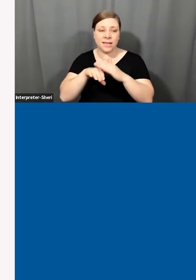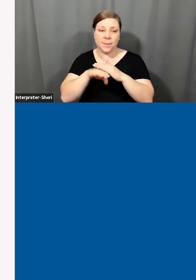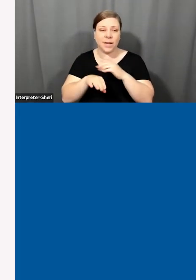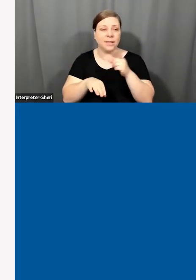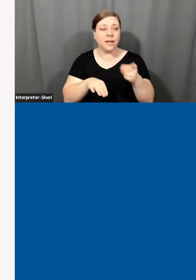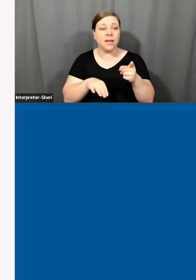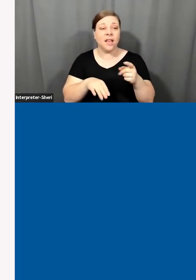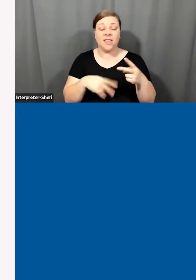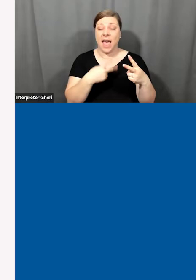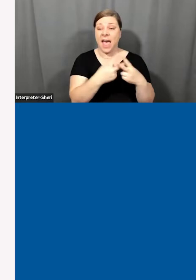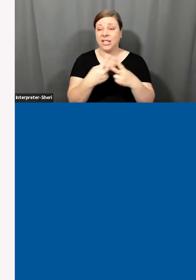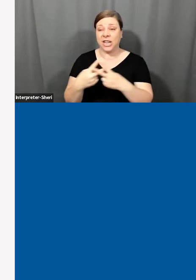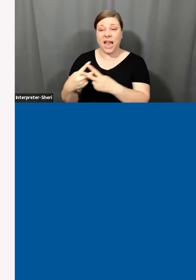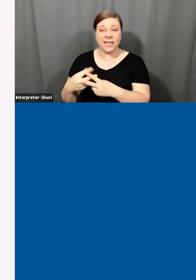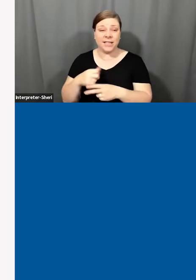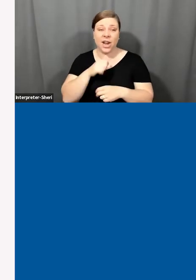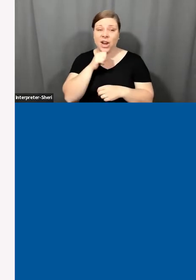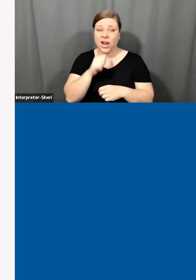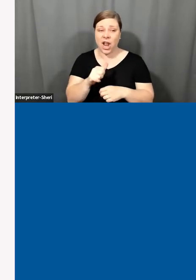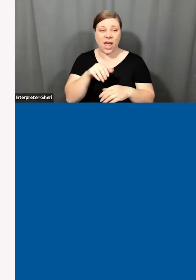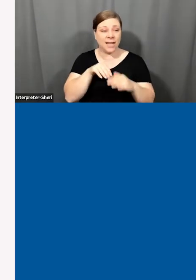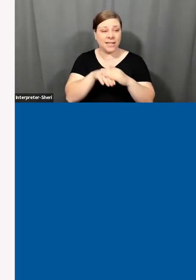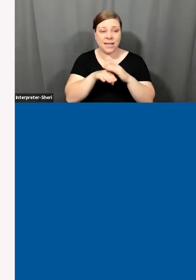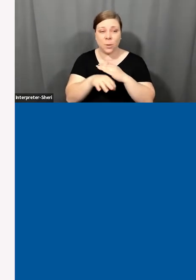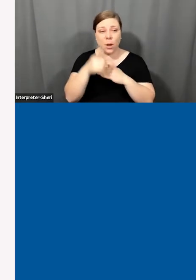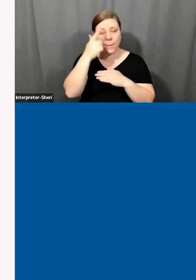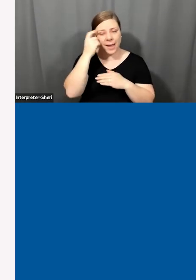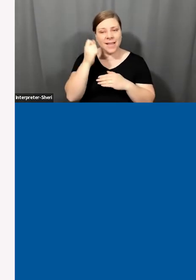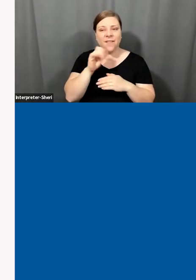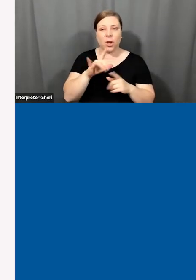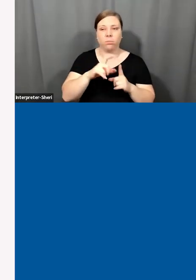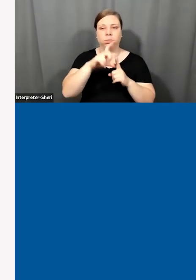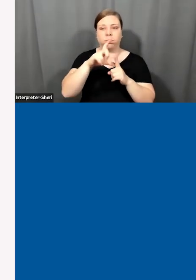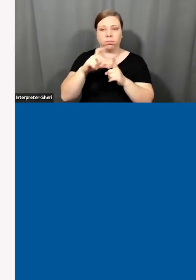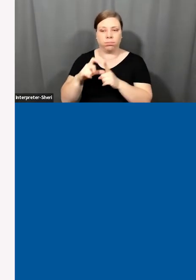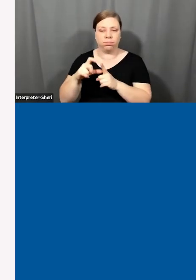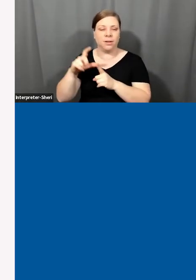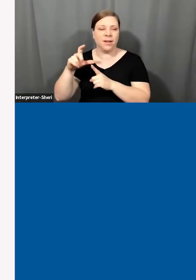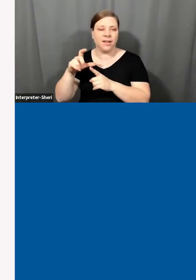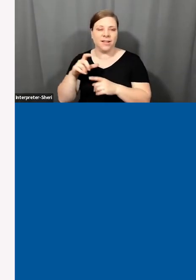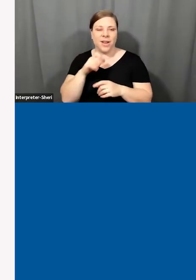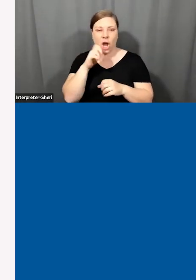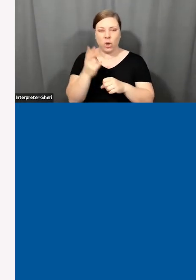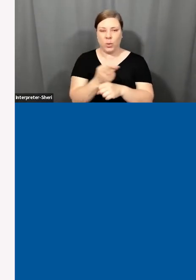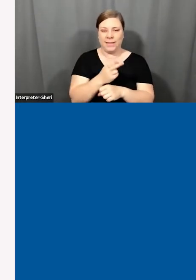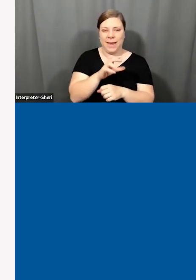because they do not use camelCase or Pascal Case. If you are unsure how your caption reads on screen readers,